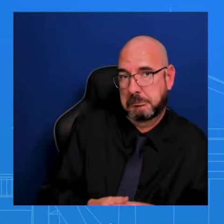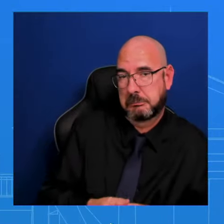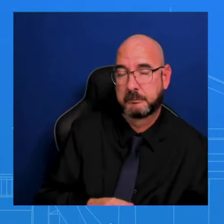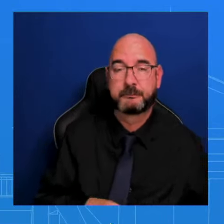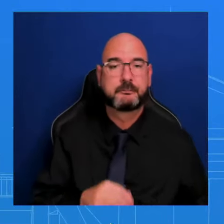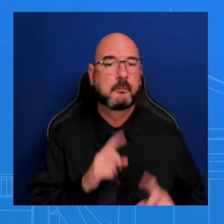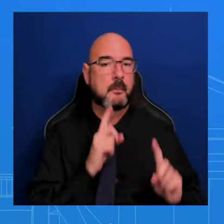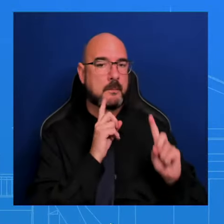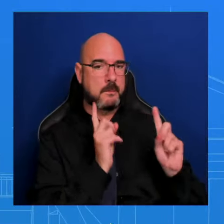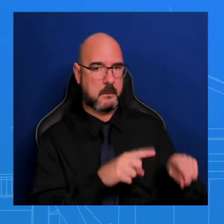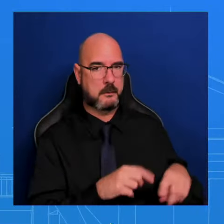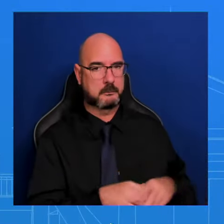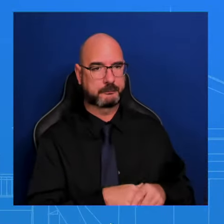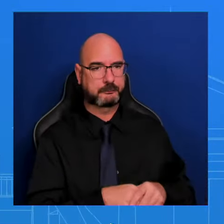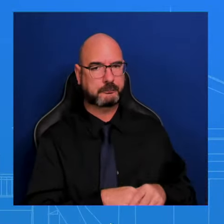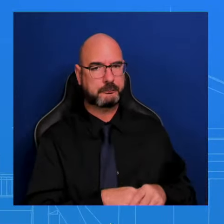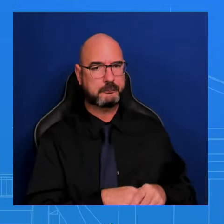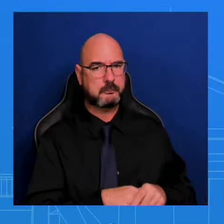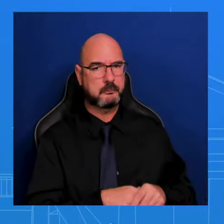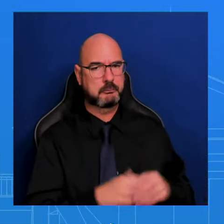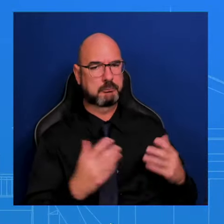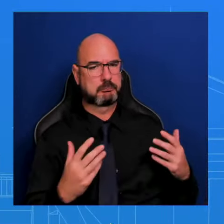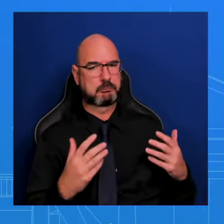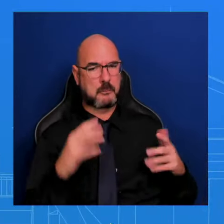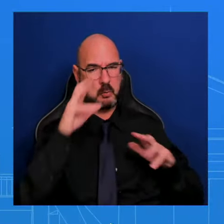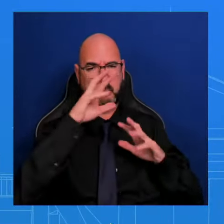has been very clear in our support for Israel